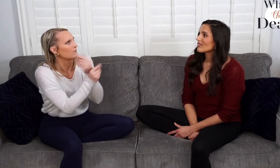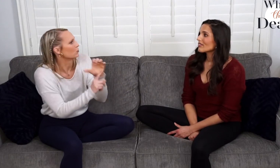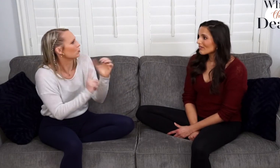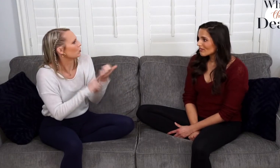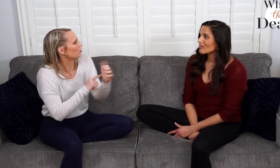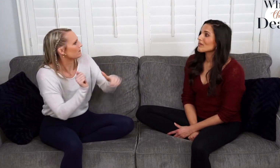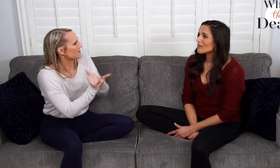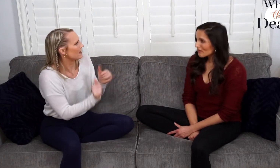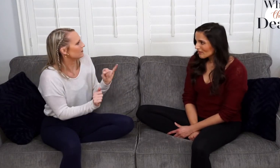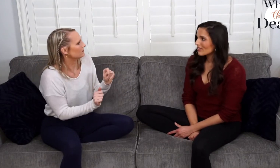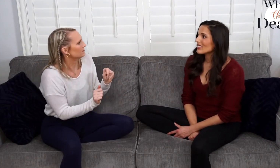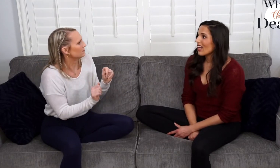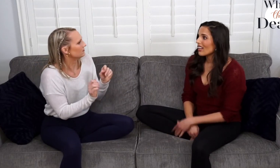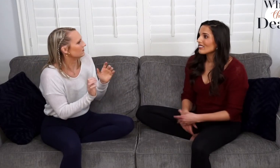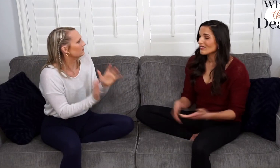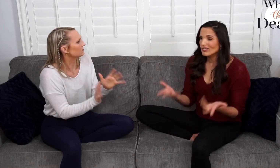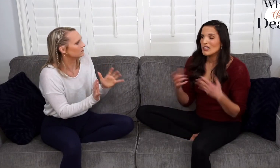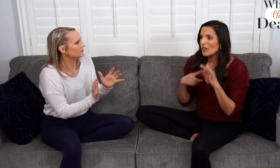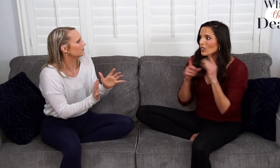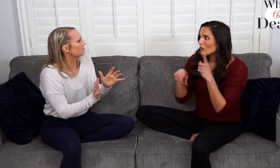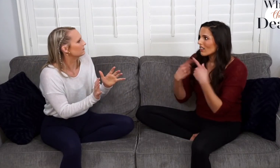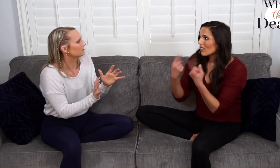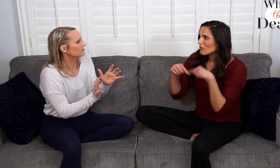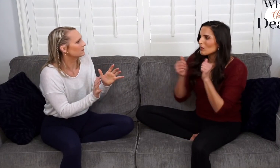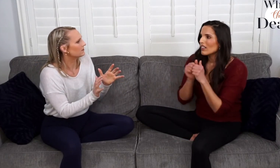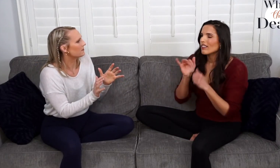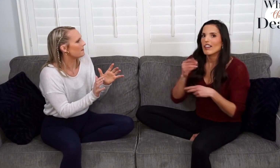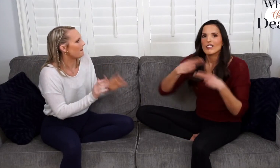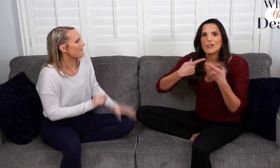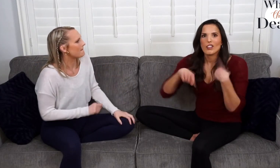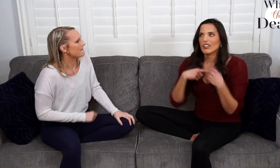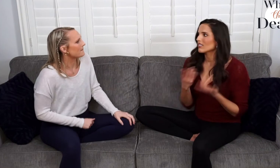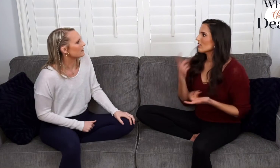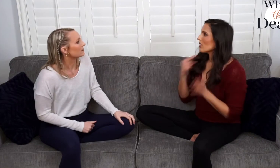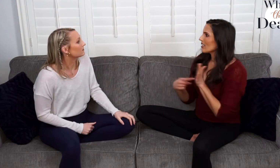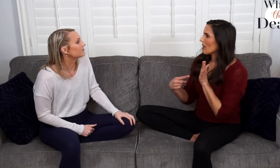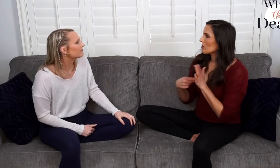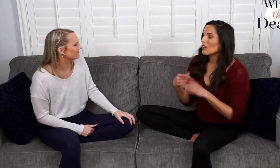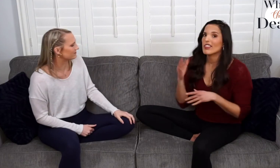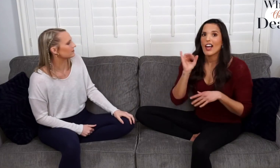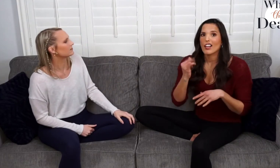the beauty of the culture behind it. - Yeah, especially when it comes to like name signs, for example